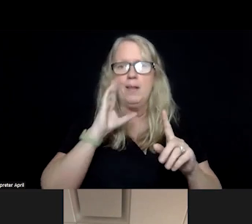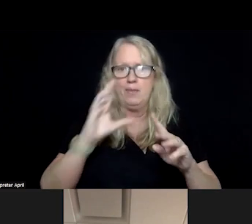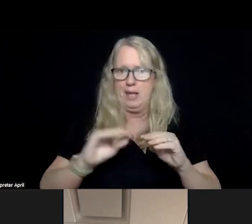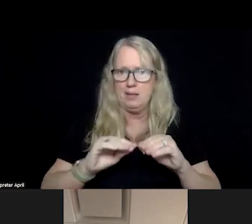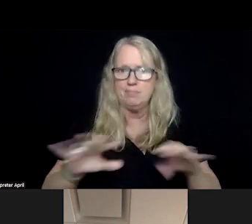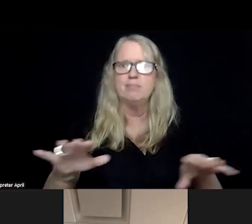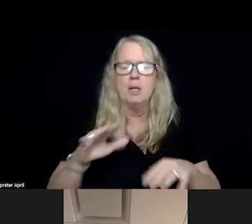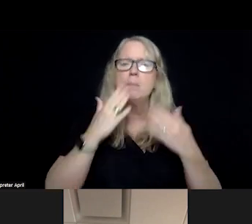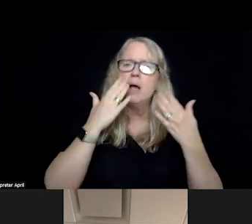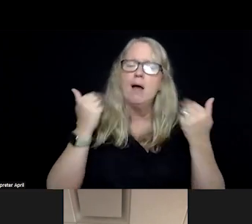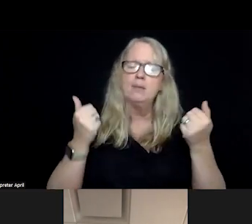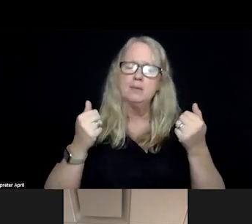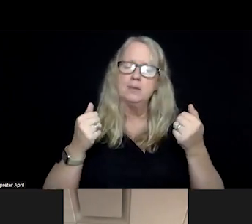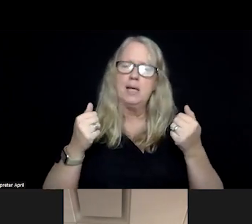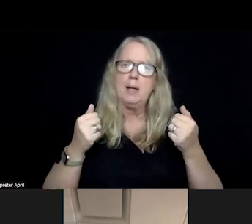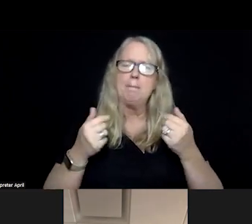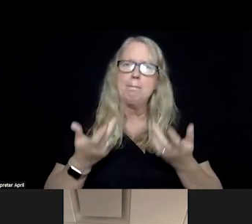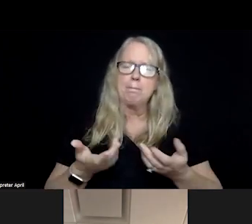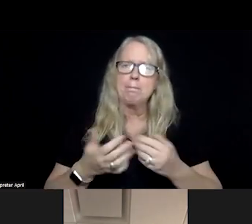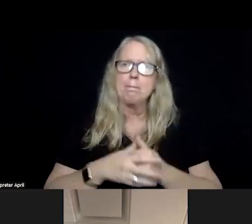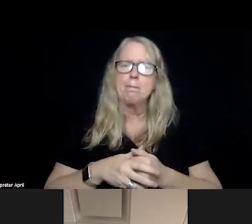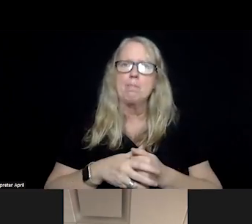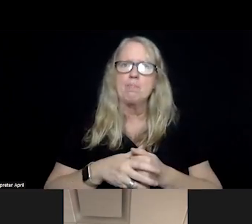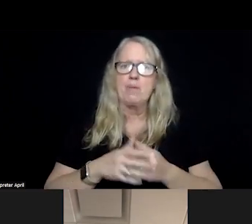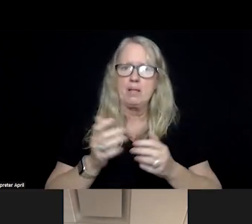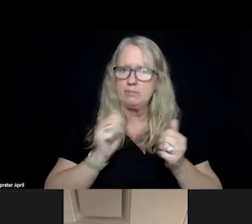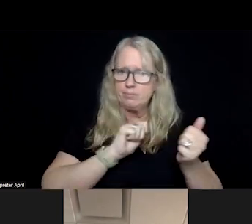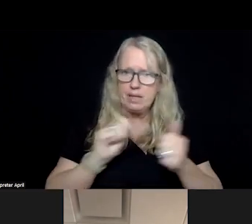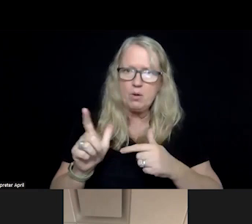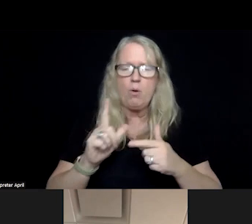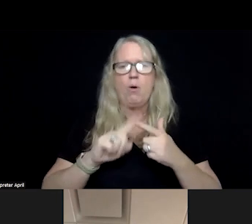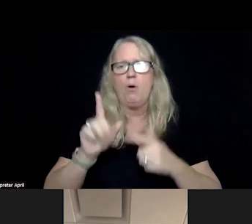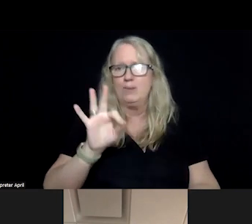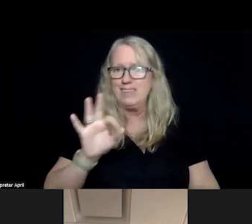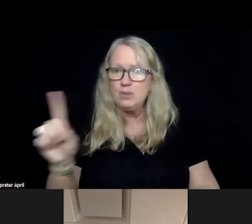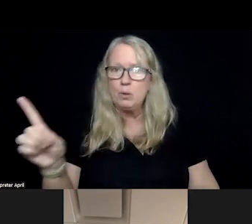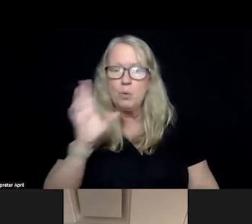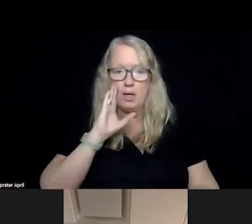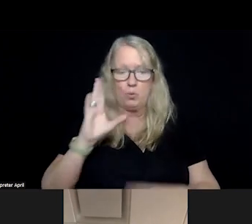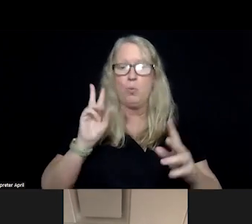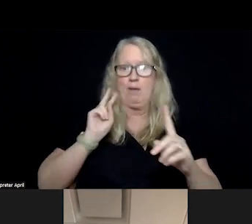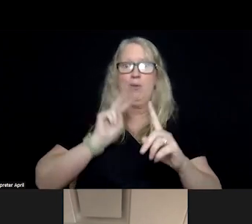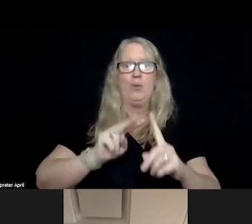WILL BE SOMETHING THAT EVERY 911 PEACE APP ACROSS THE COUNTRY WILL LOOK TO.